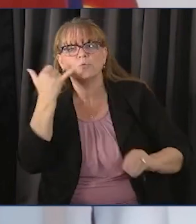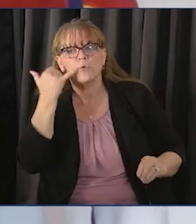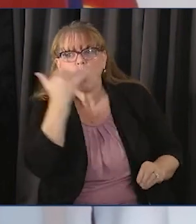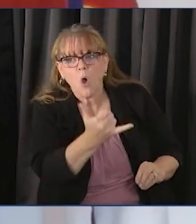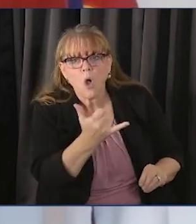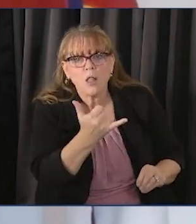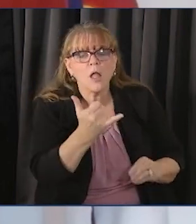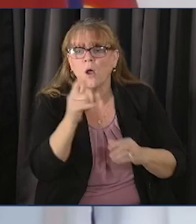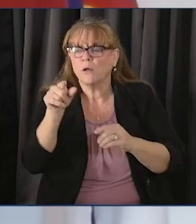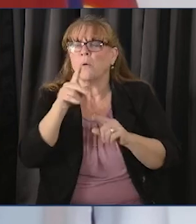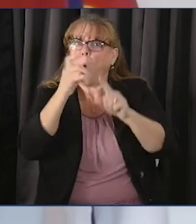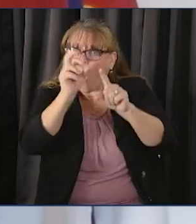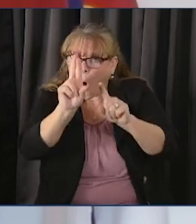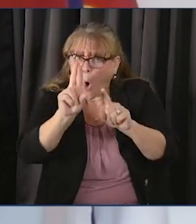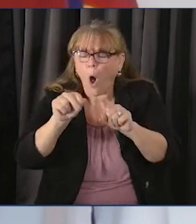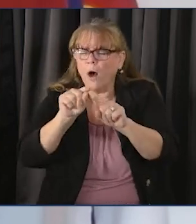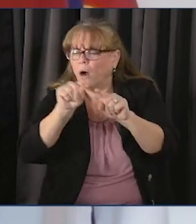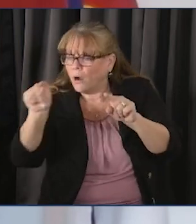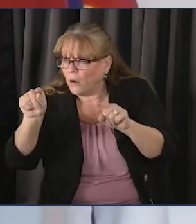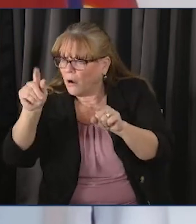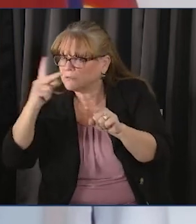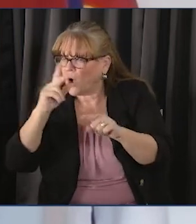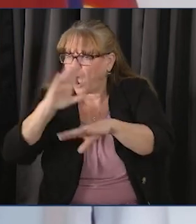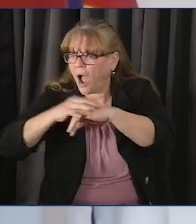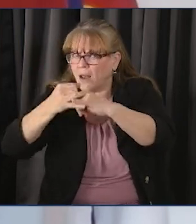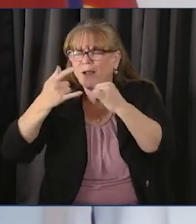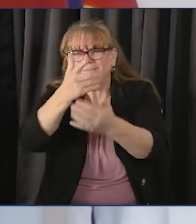you're called up in a randomized way, which is what they're doing.